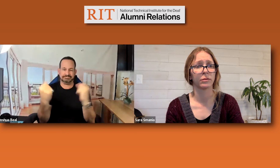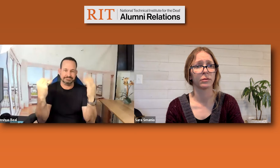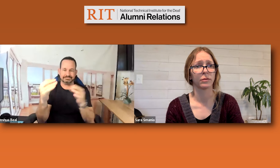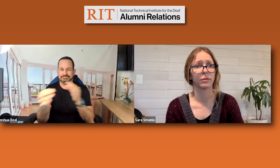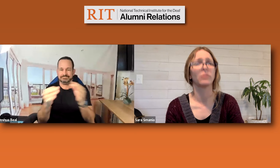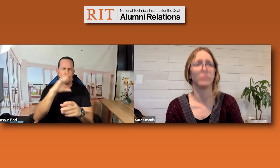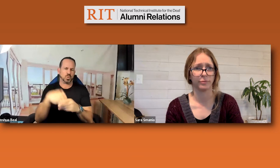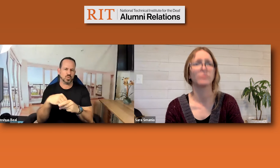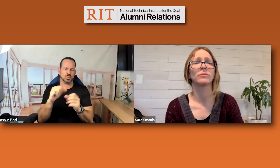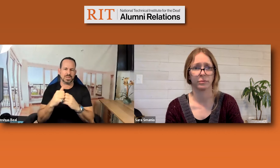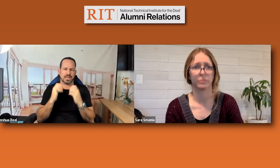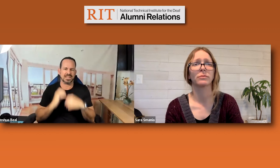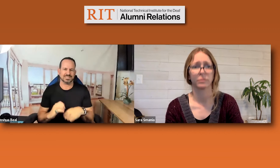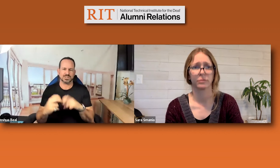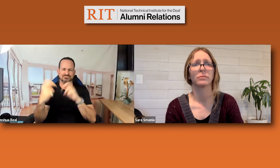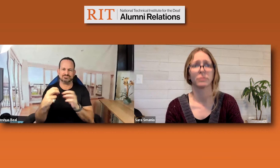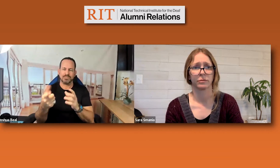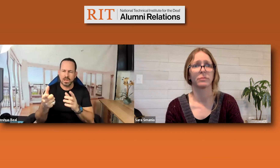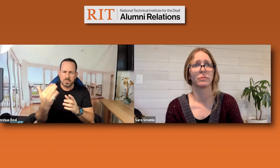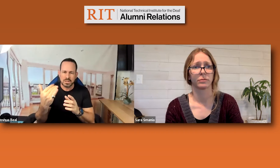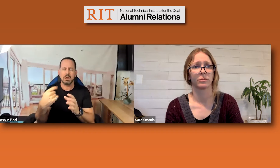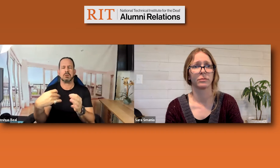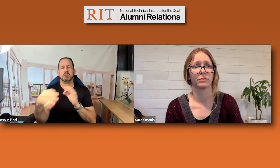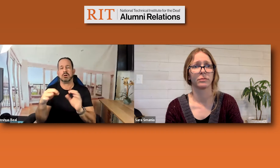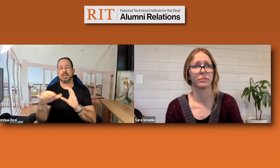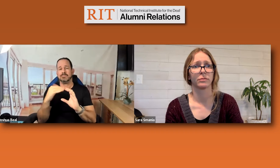And that's one of the things that I do